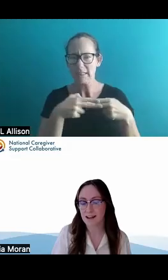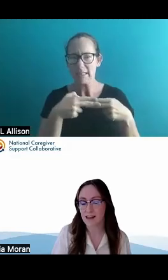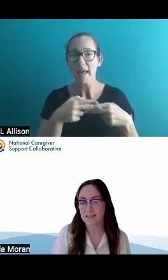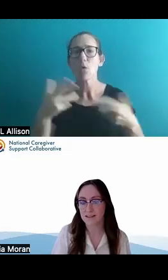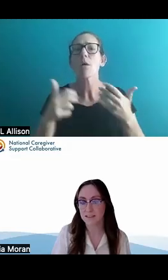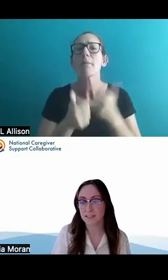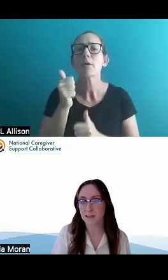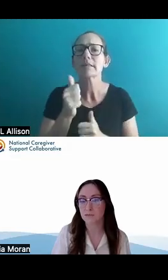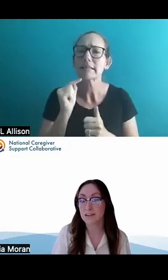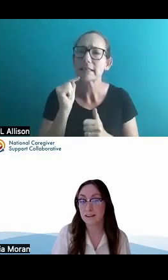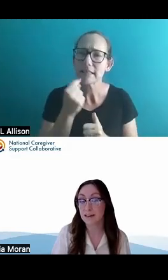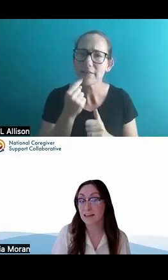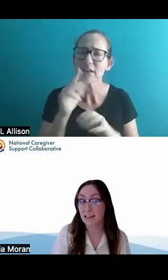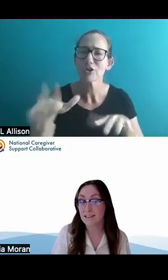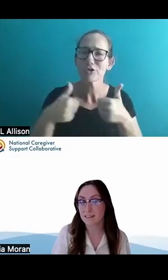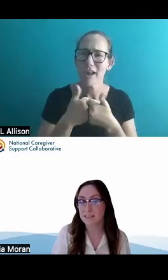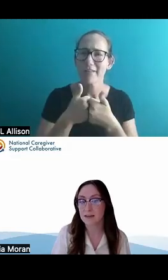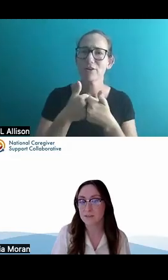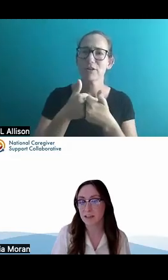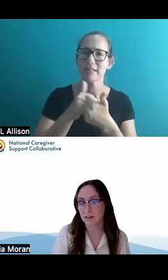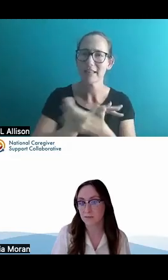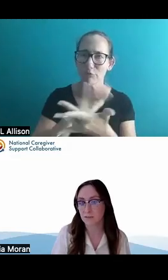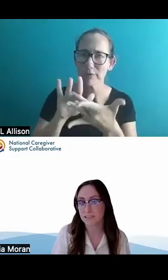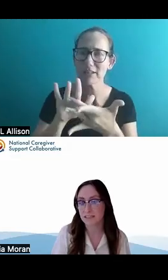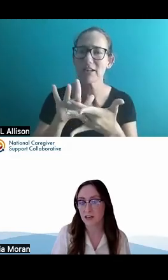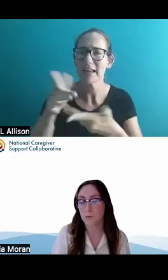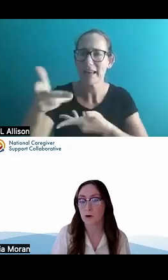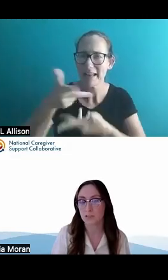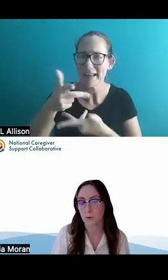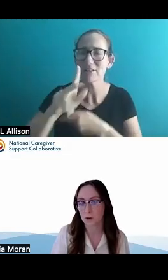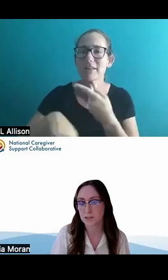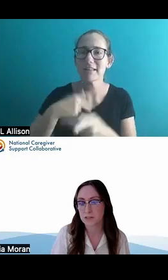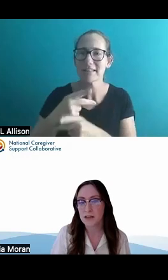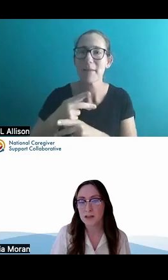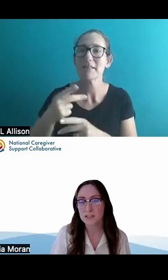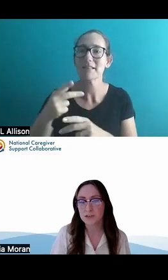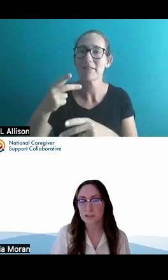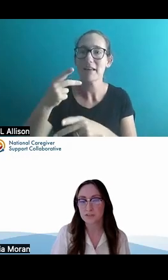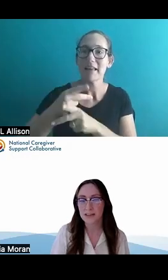challenges in reaching and engaging the types of caregivers that you all support? so Sheree,